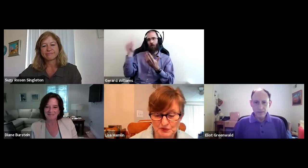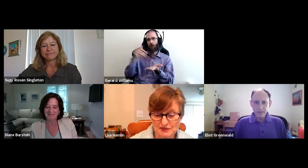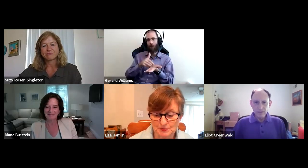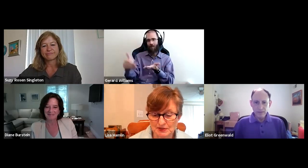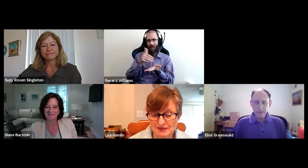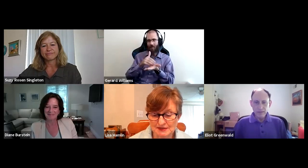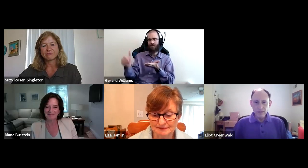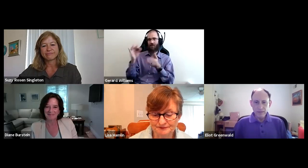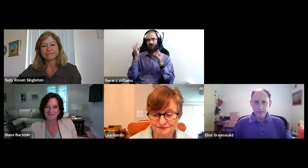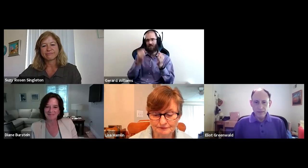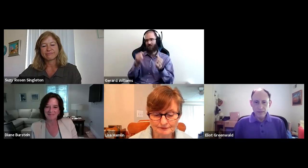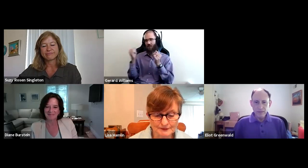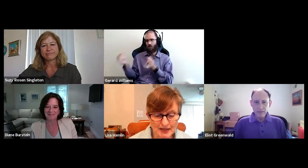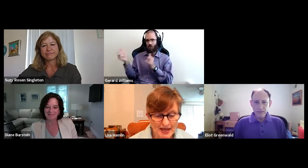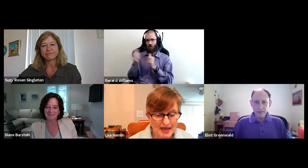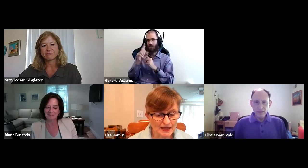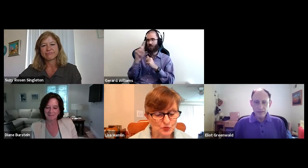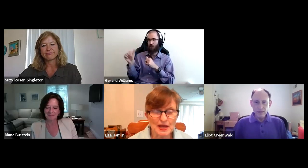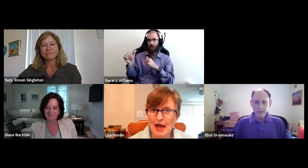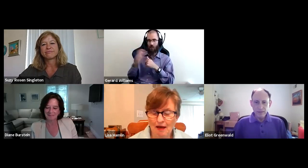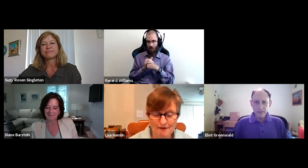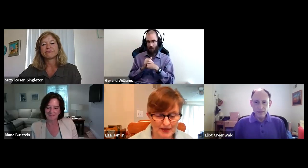with disabilities. And we have